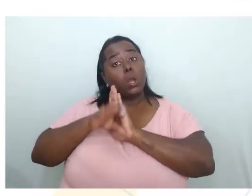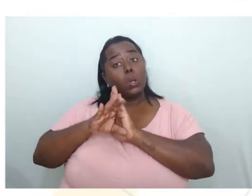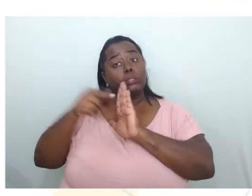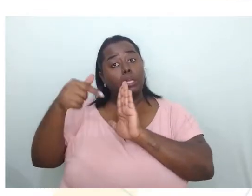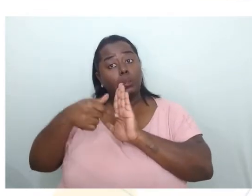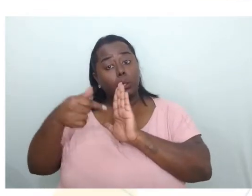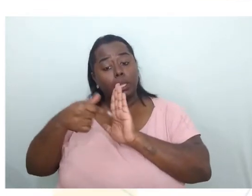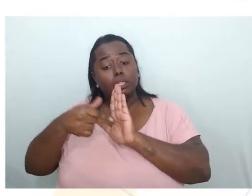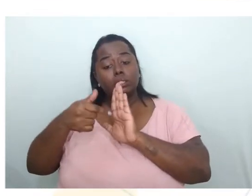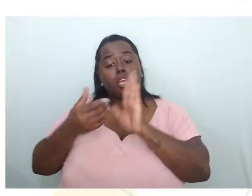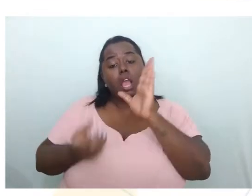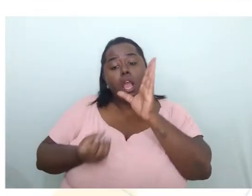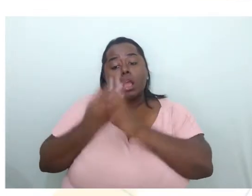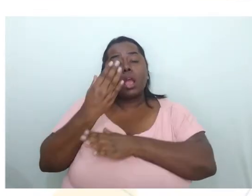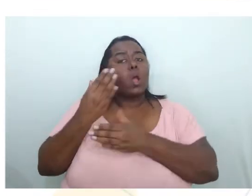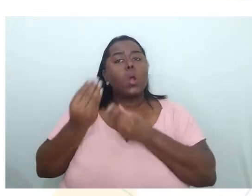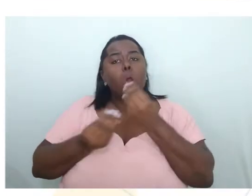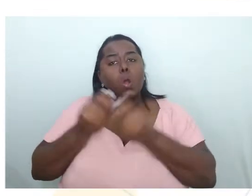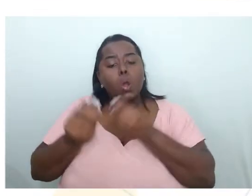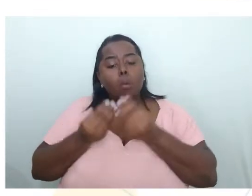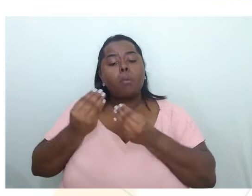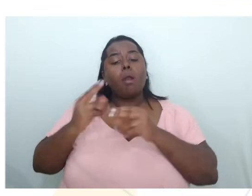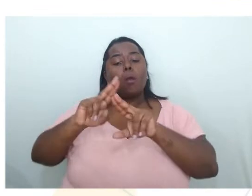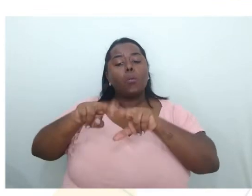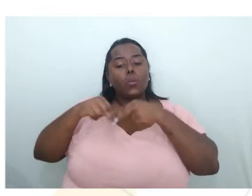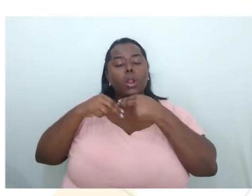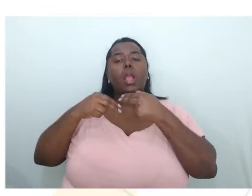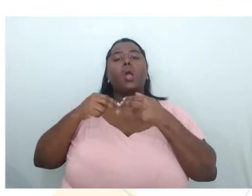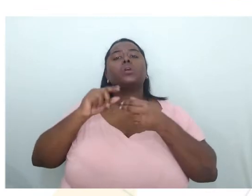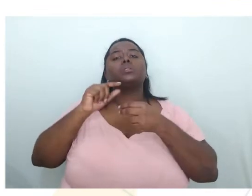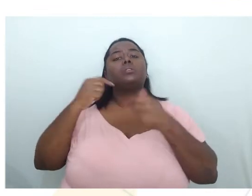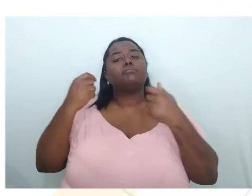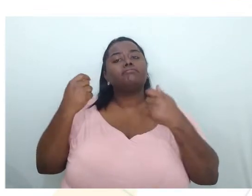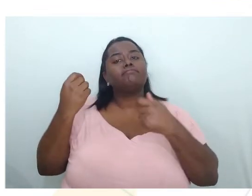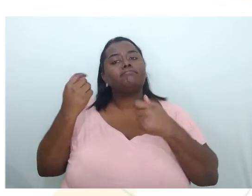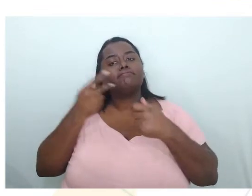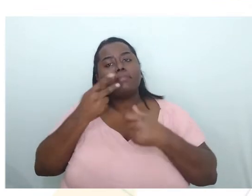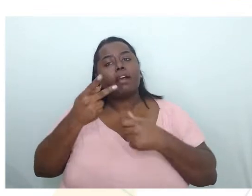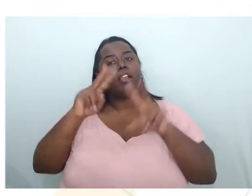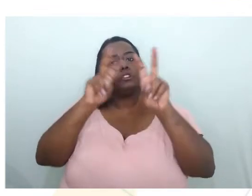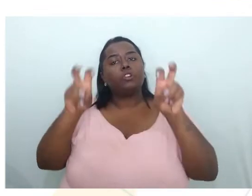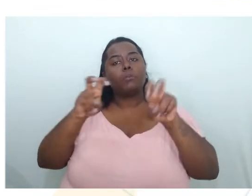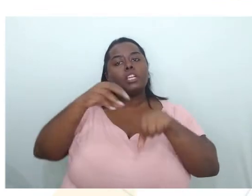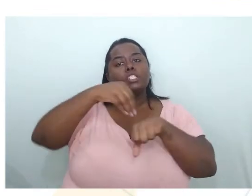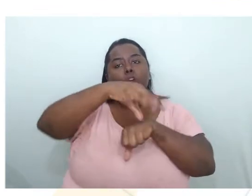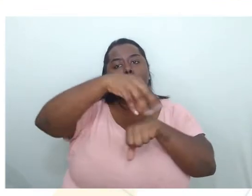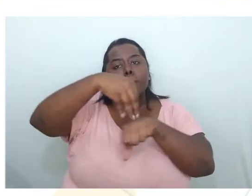scholarship is being able to share your resources freely and openly with